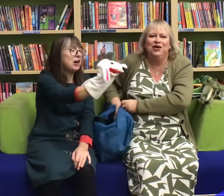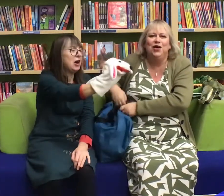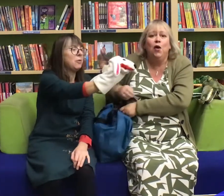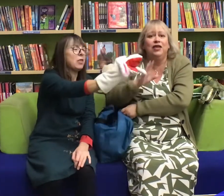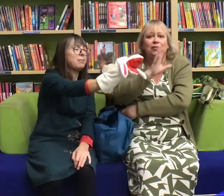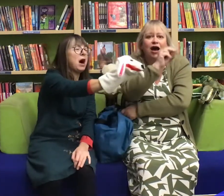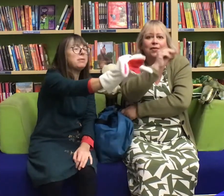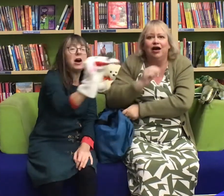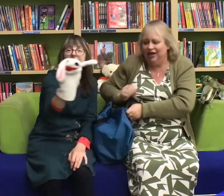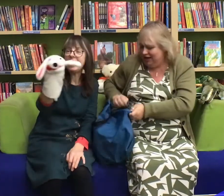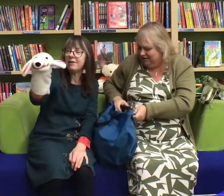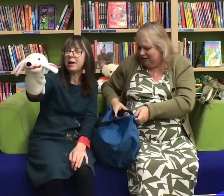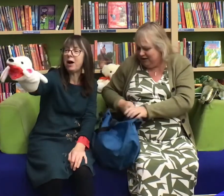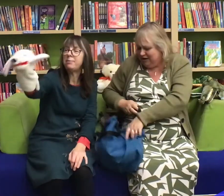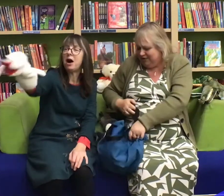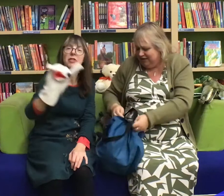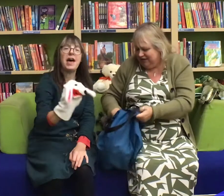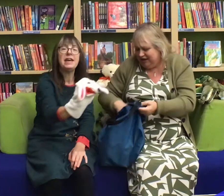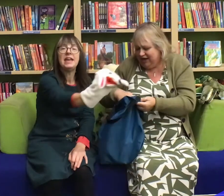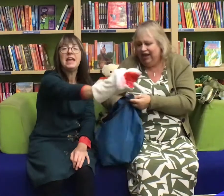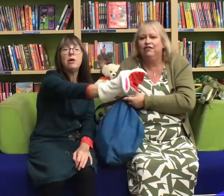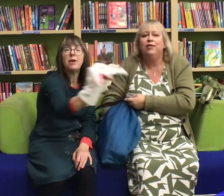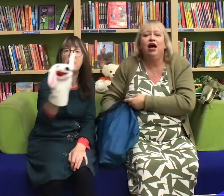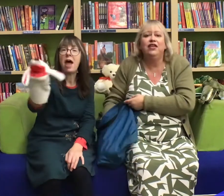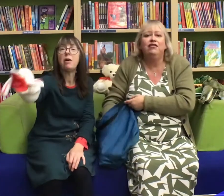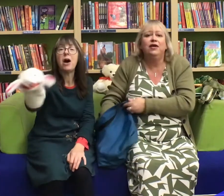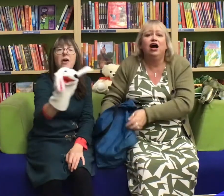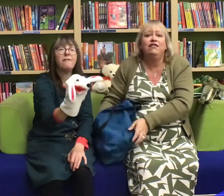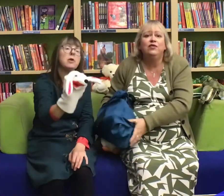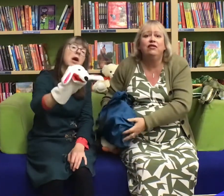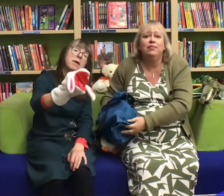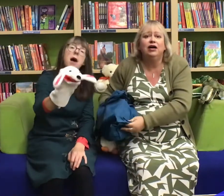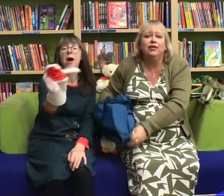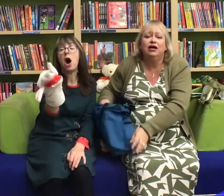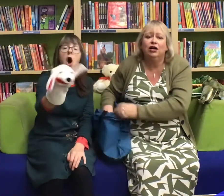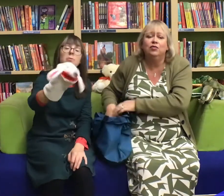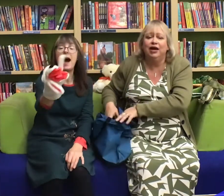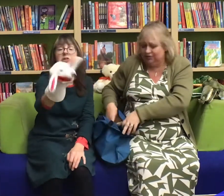With a baa baa here and a baa baa there, here a baa, there a baa, everywhere a baa baa.